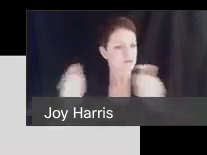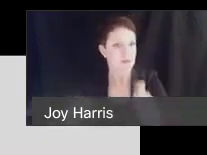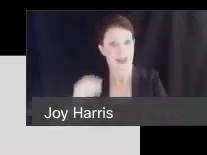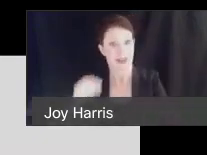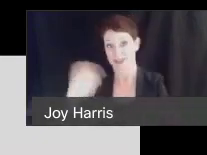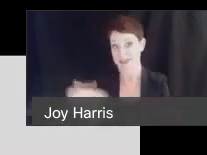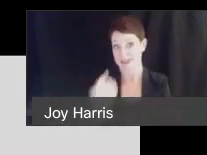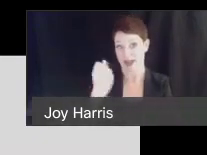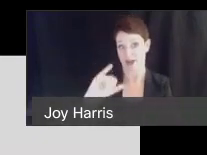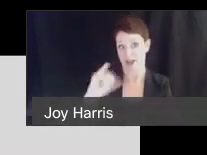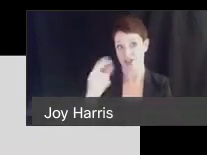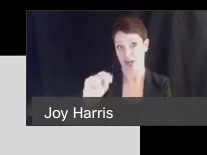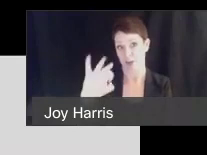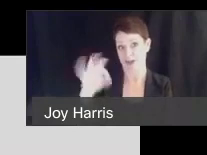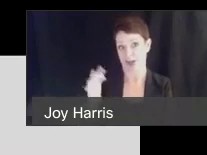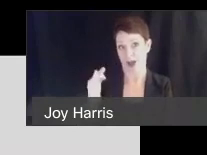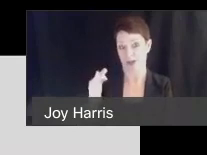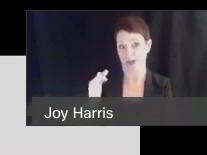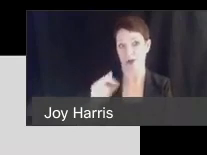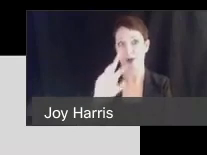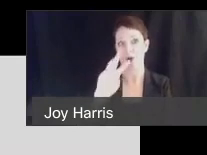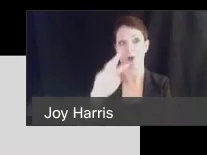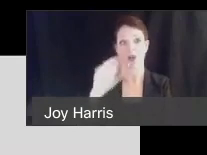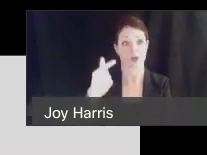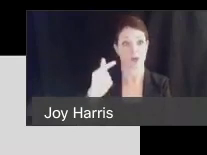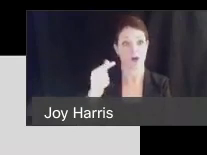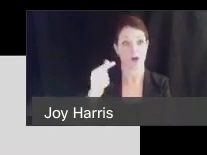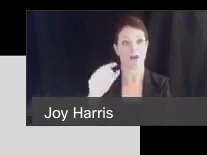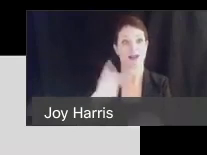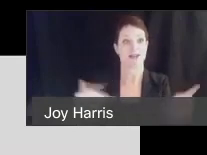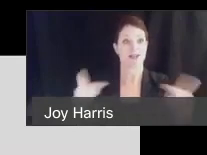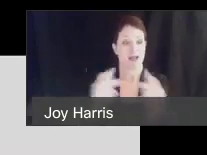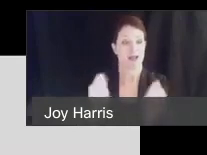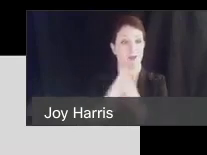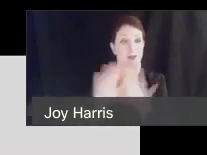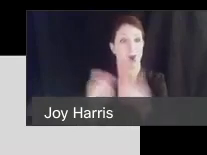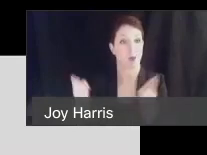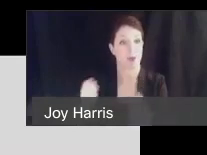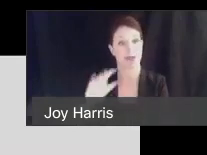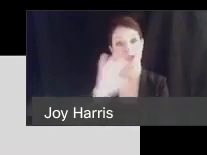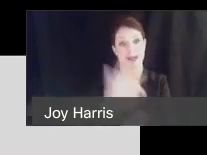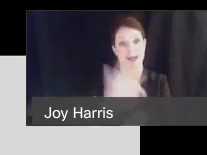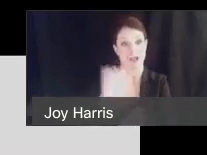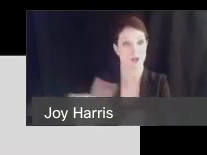January the 9th, the Willow Grove site will be open from 9:00 AM to 1:00 PM.